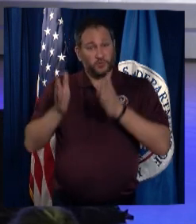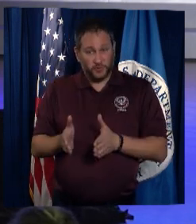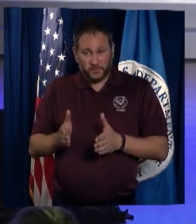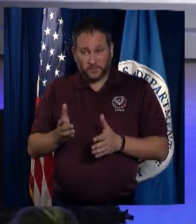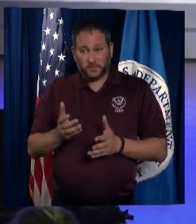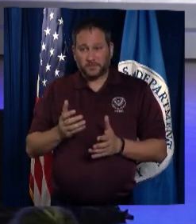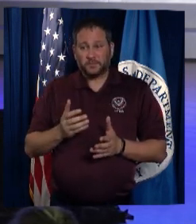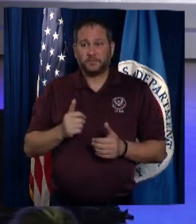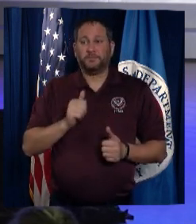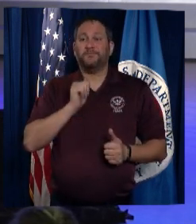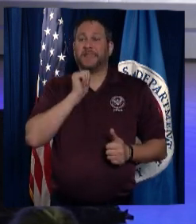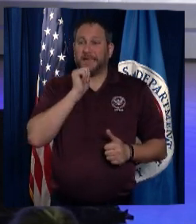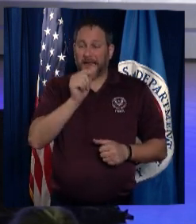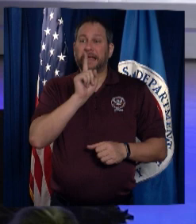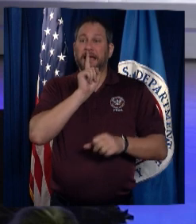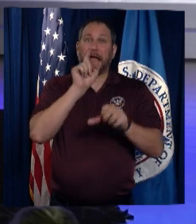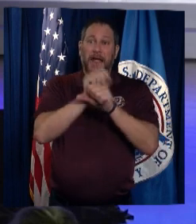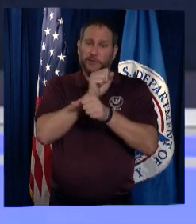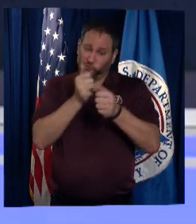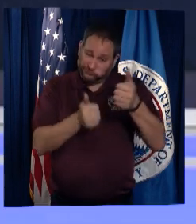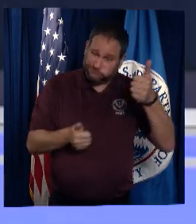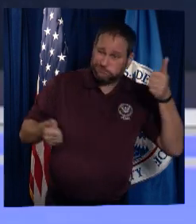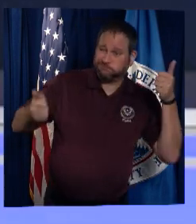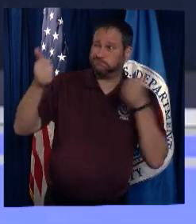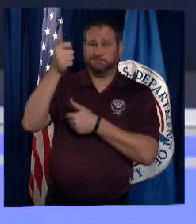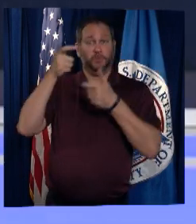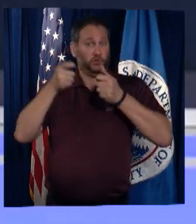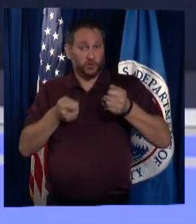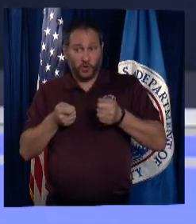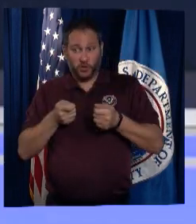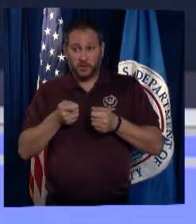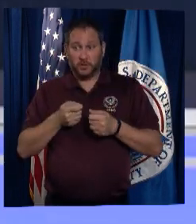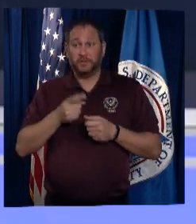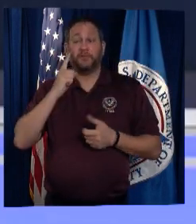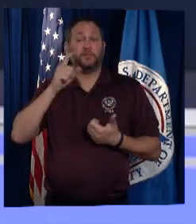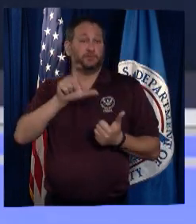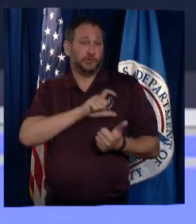The power company coordinates with, but does not report to, government. The